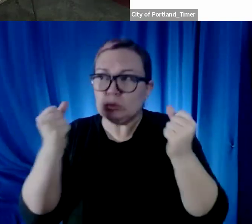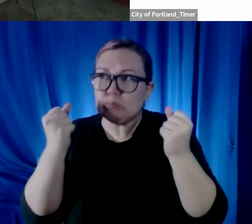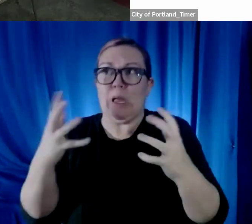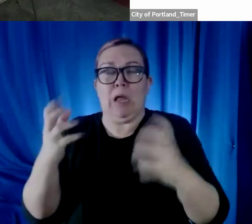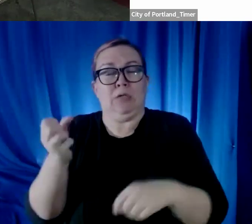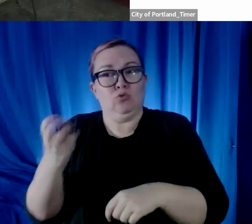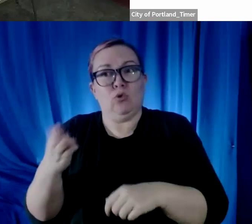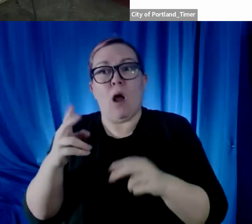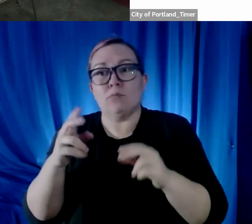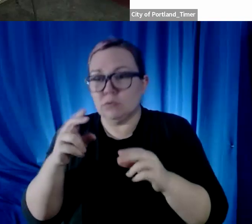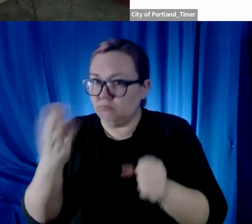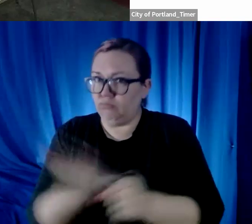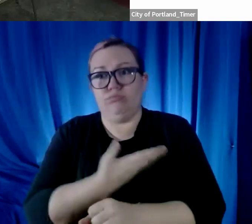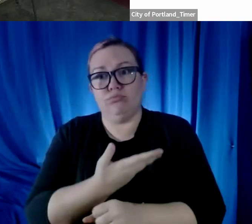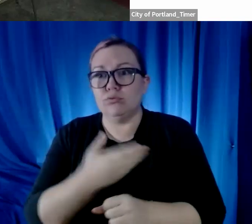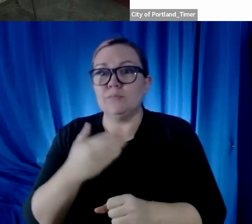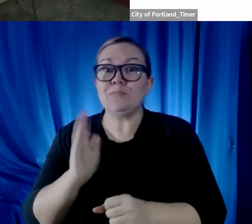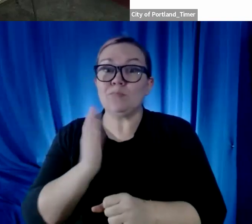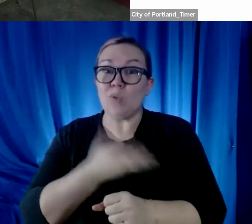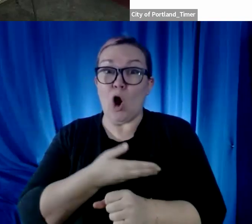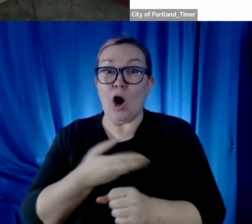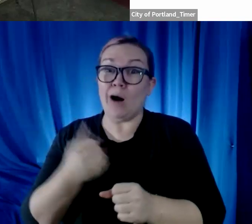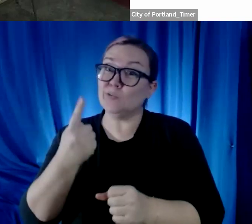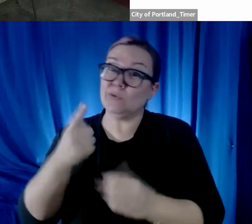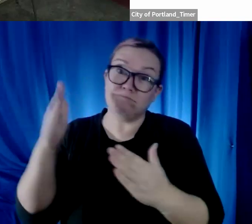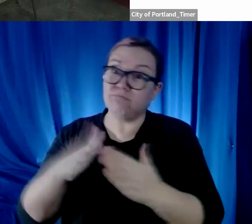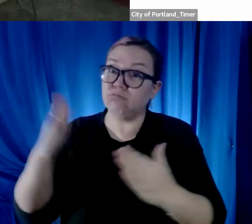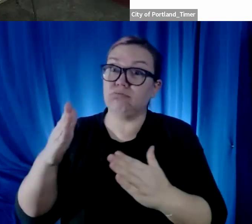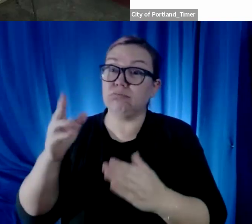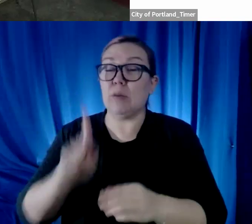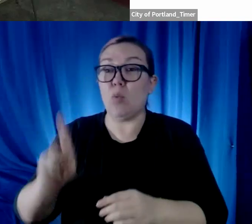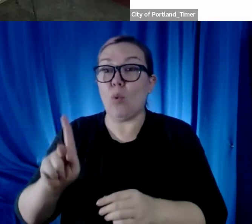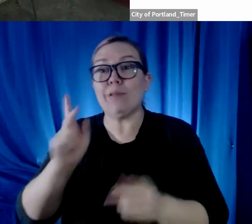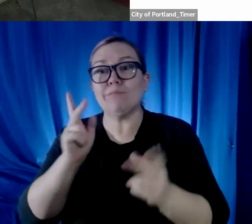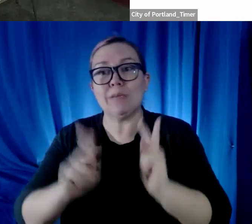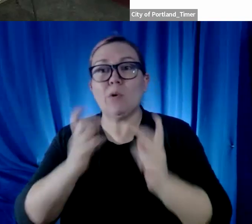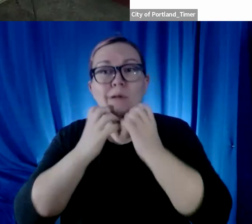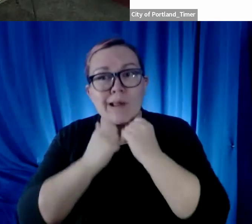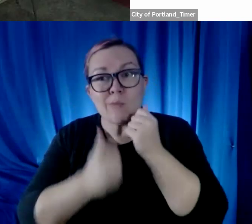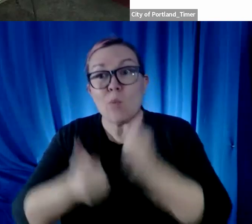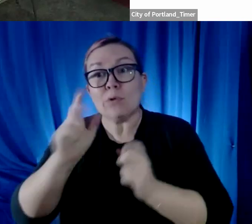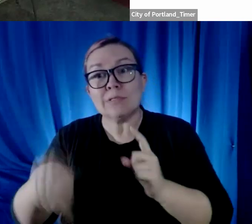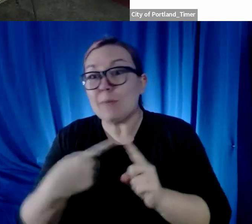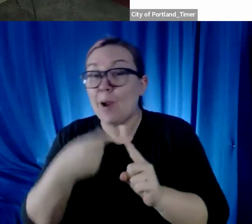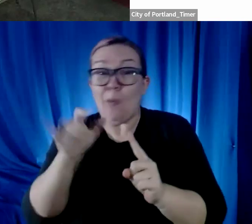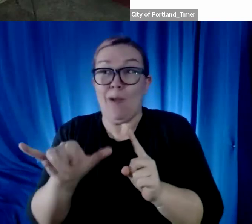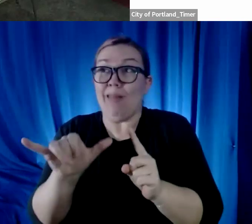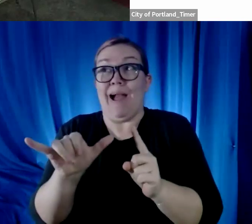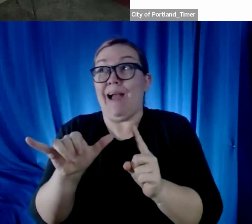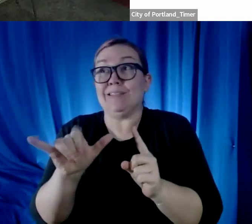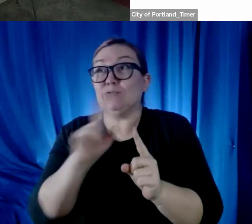Parks and open spaces are consistently ranked as one of the things Portlanders care most about. And yet this is the bureau that Council is hitting the hardest through budget cuts.